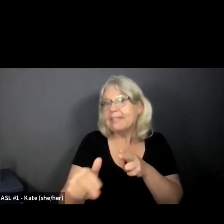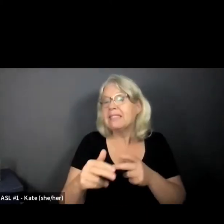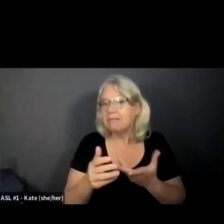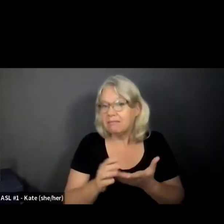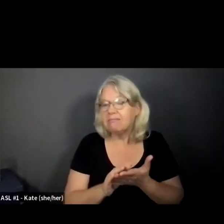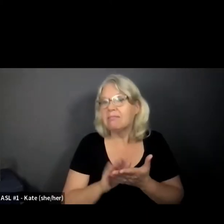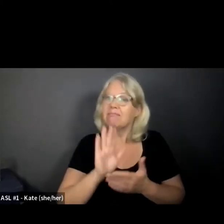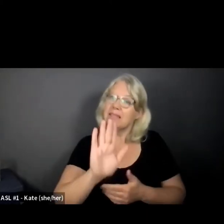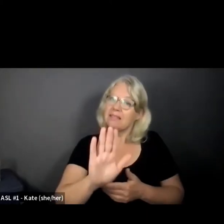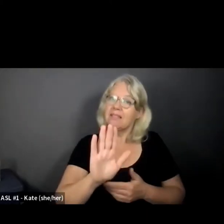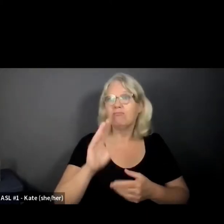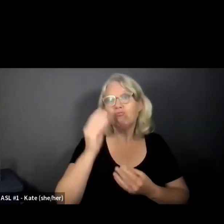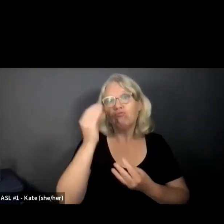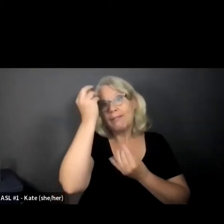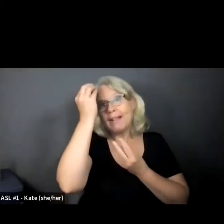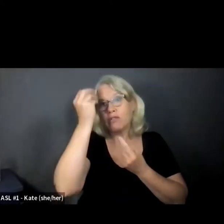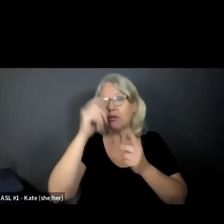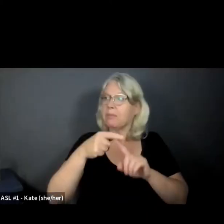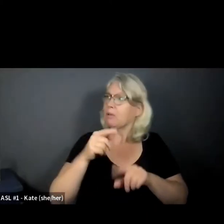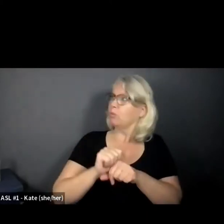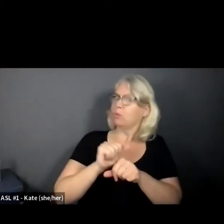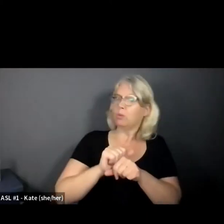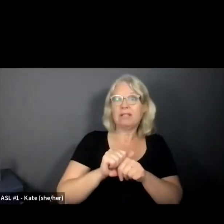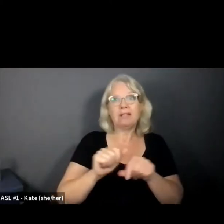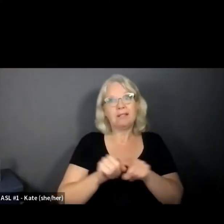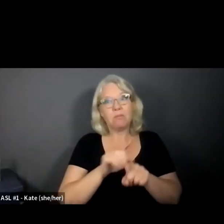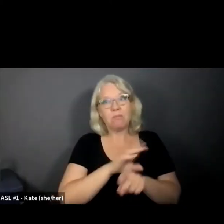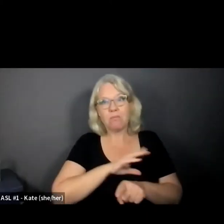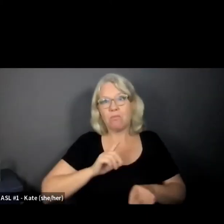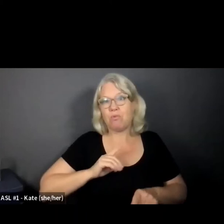ON BEING A BOARD MEMBER OF ARCH.